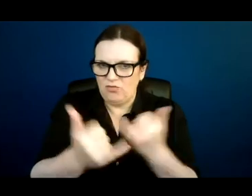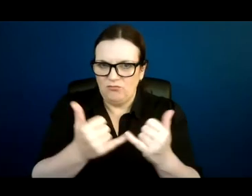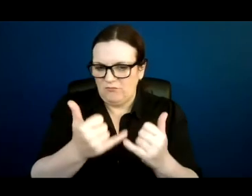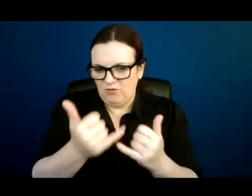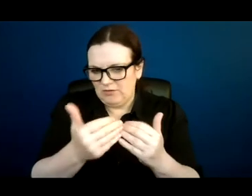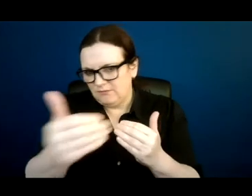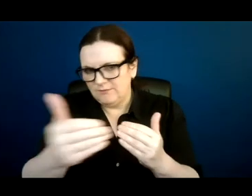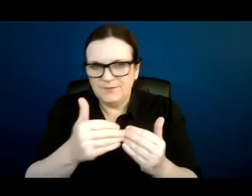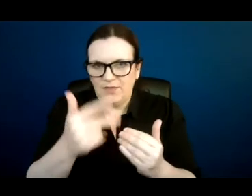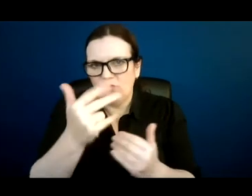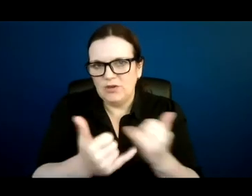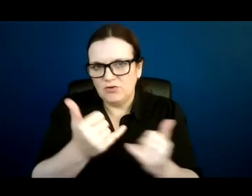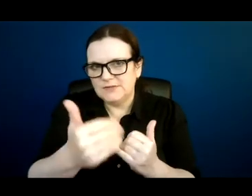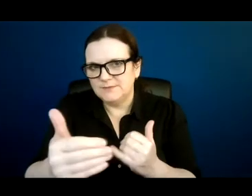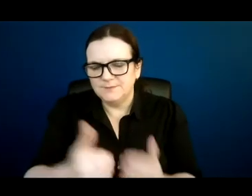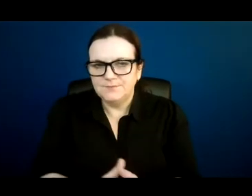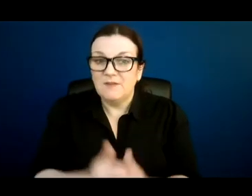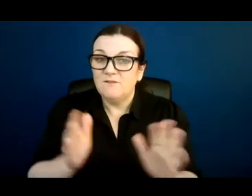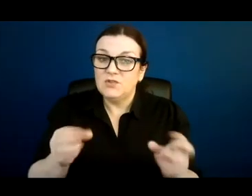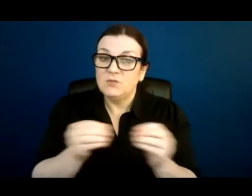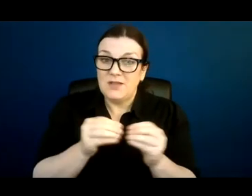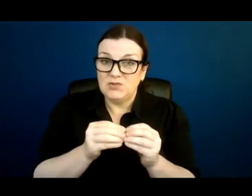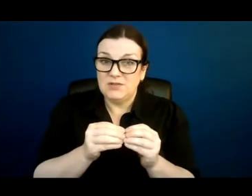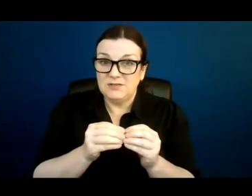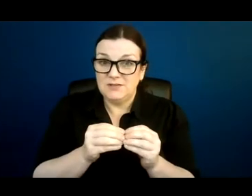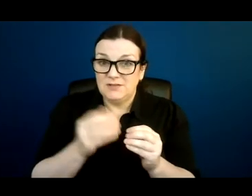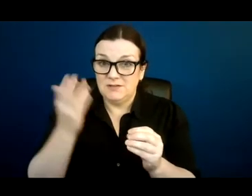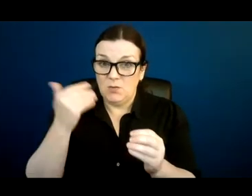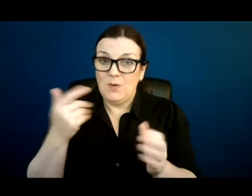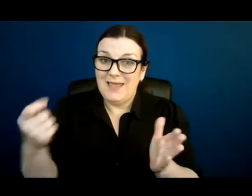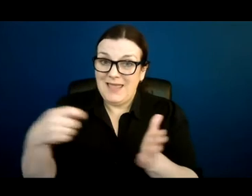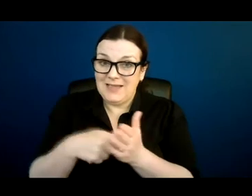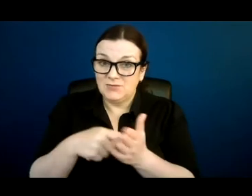And as I mentioned previously, we have added additional medical visitors where